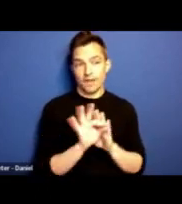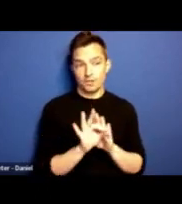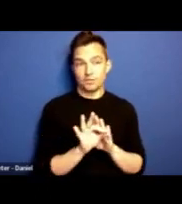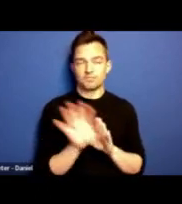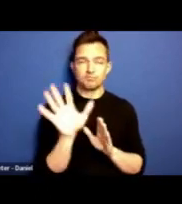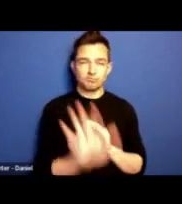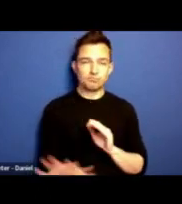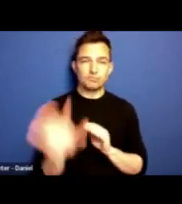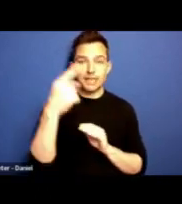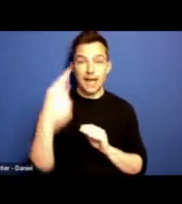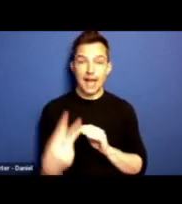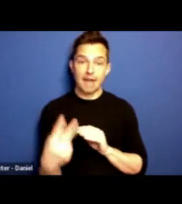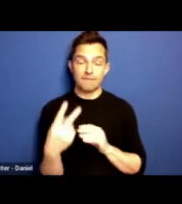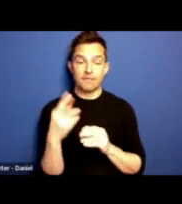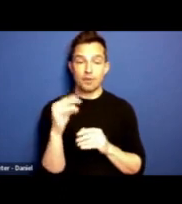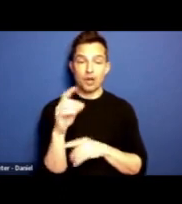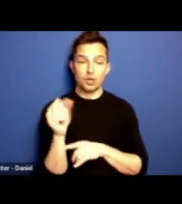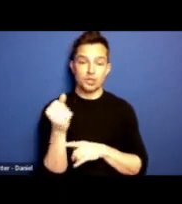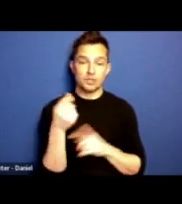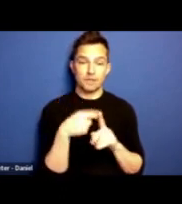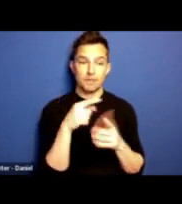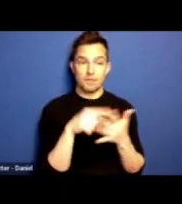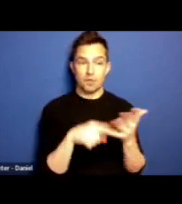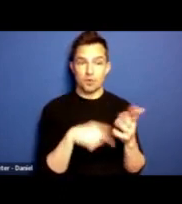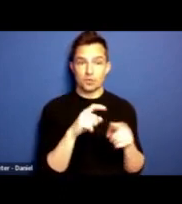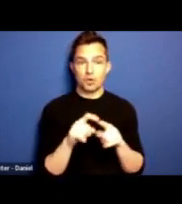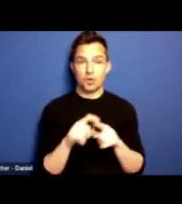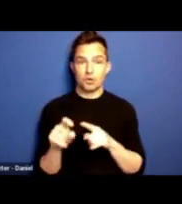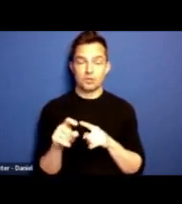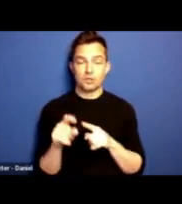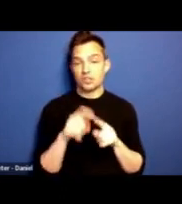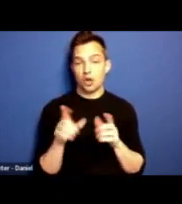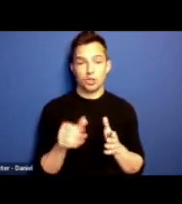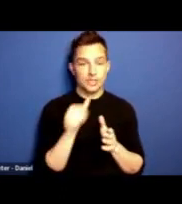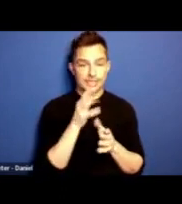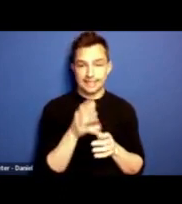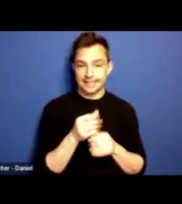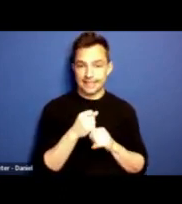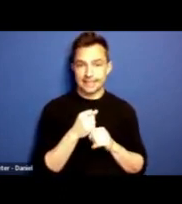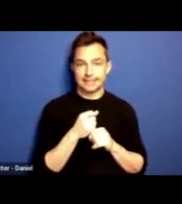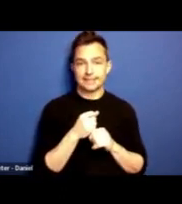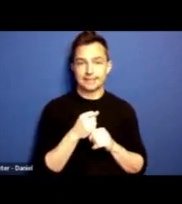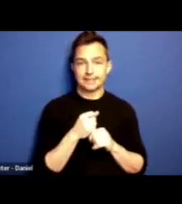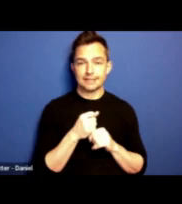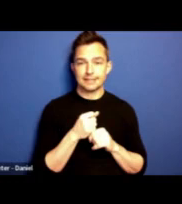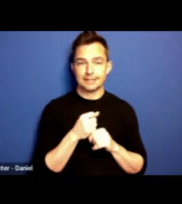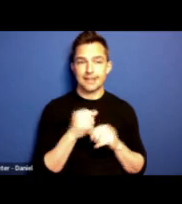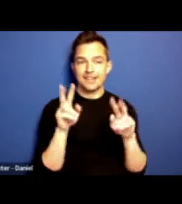half of the records from these calls, the caller did not receive the assessment, not just